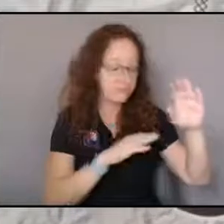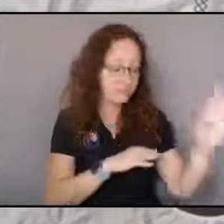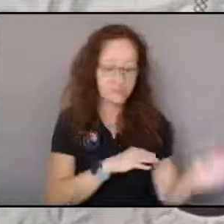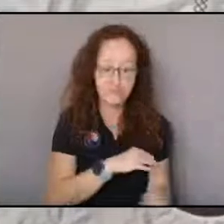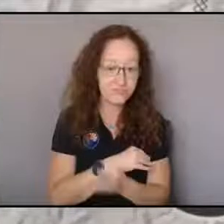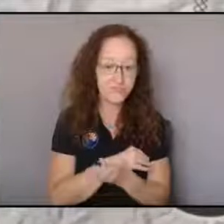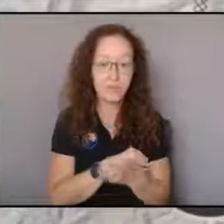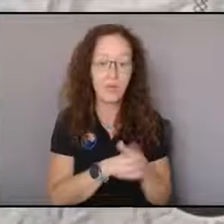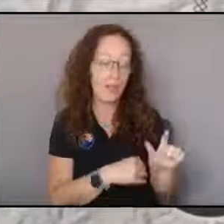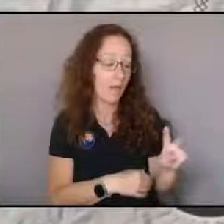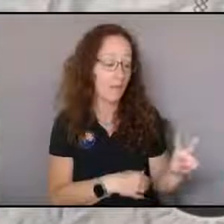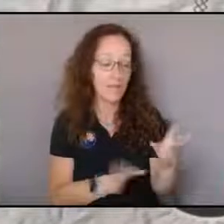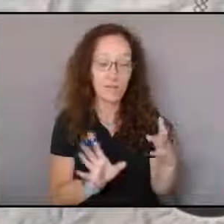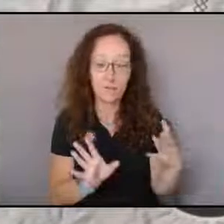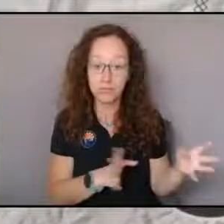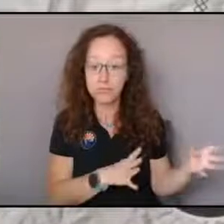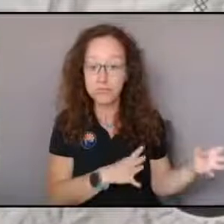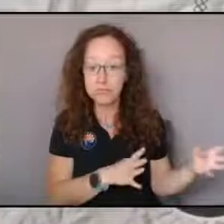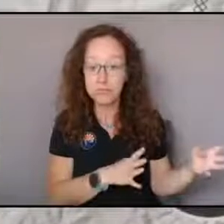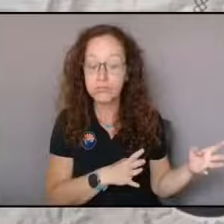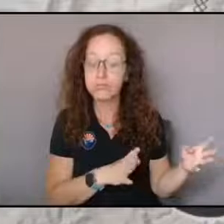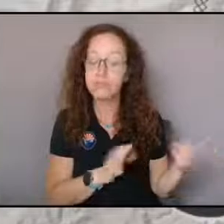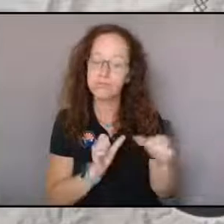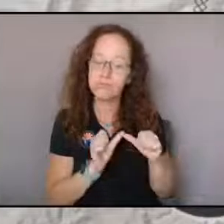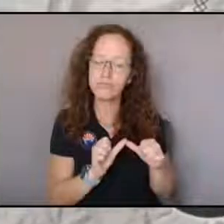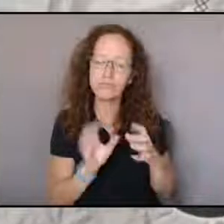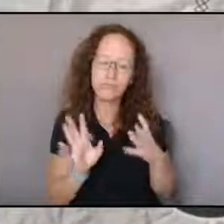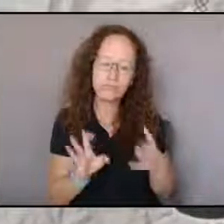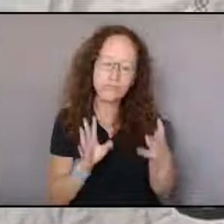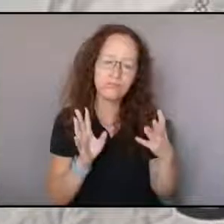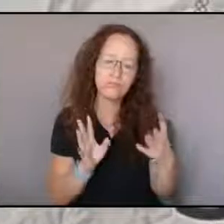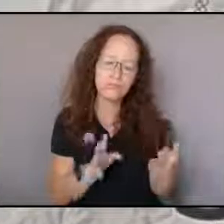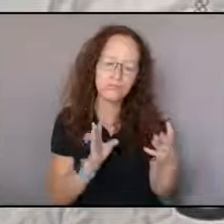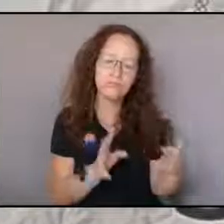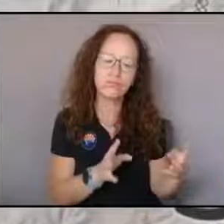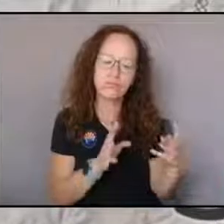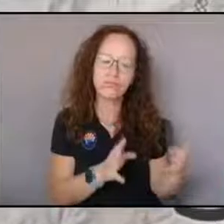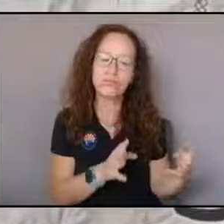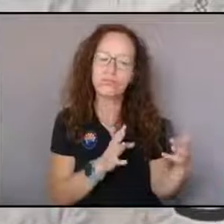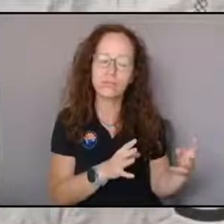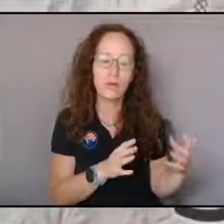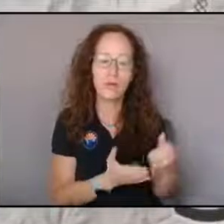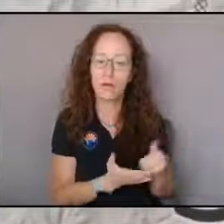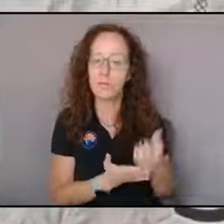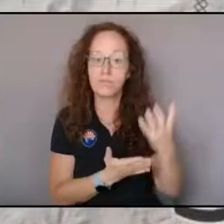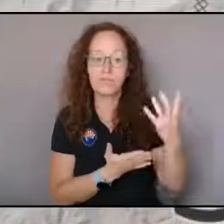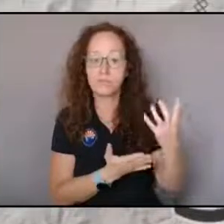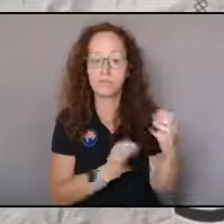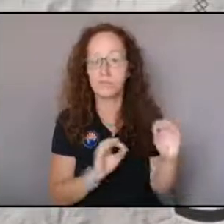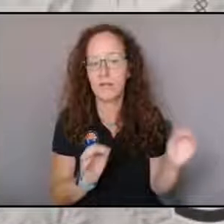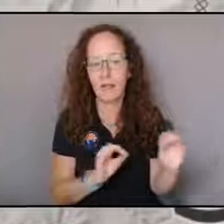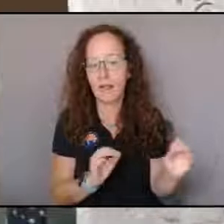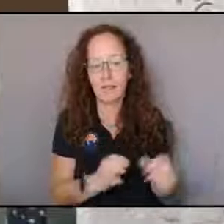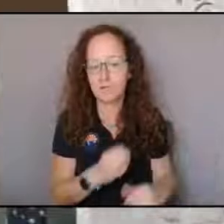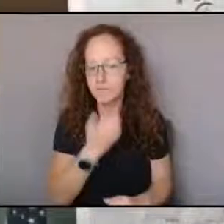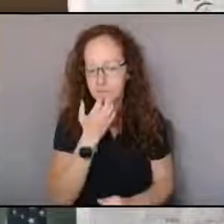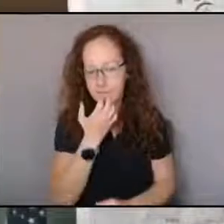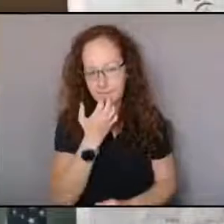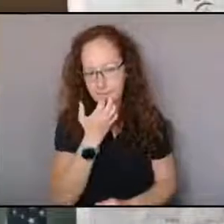THE WIND IN LAS VEGAS WAS FAIRLY STEADY OUT OF THE WEST AND IT DIDN'T CAUSE ANY FLARE UPS DOWN HERE IN THE